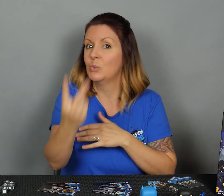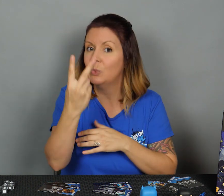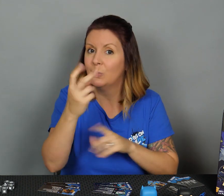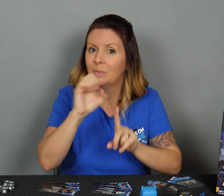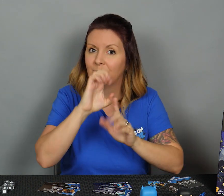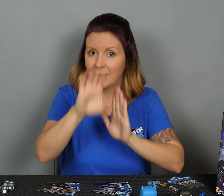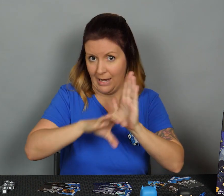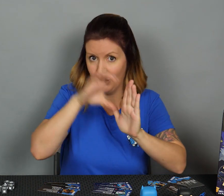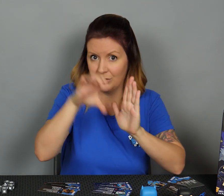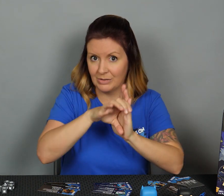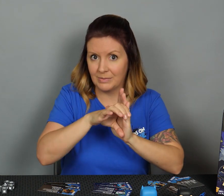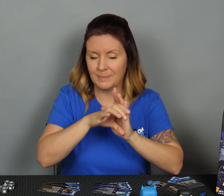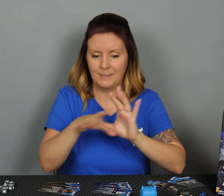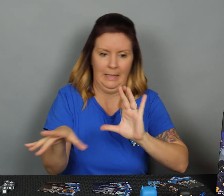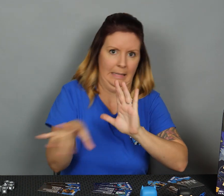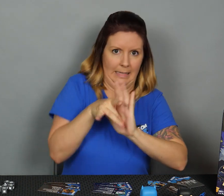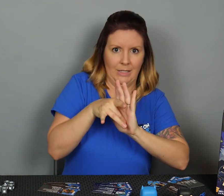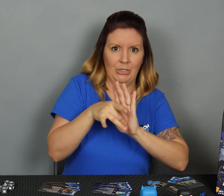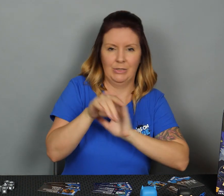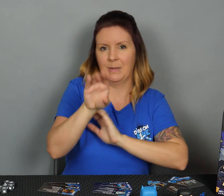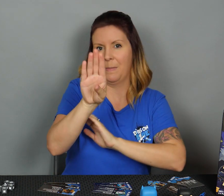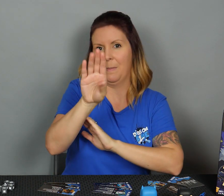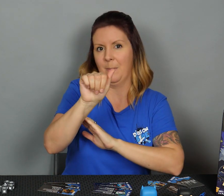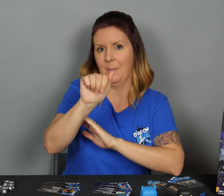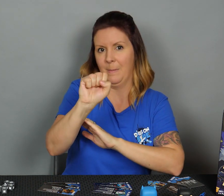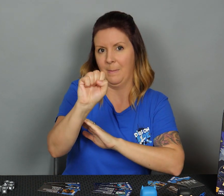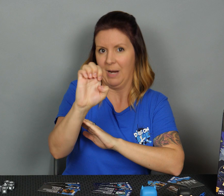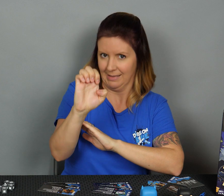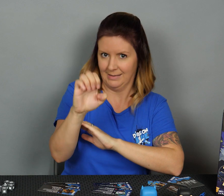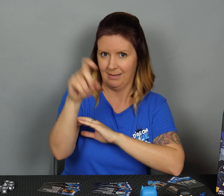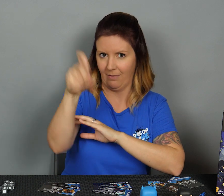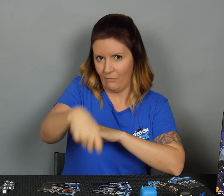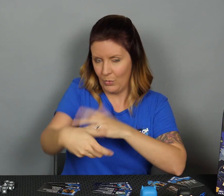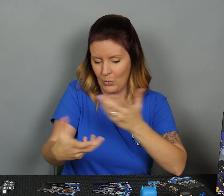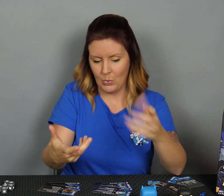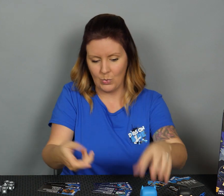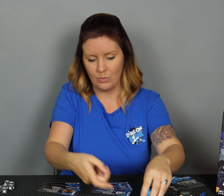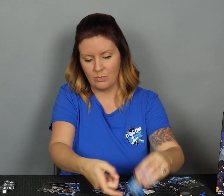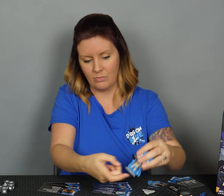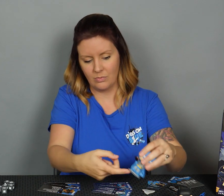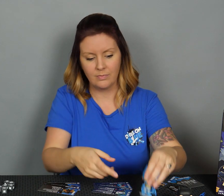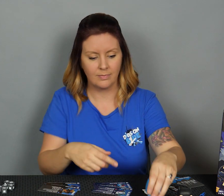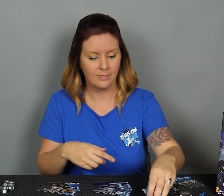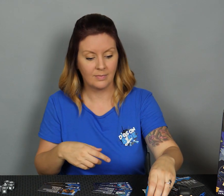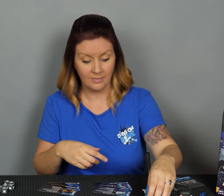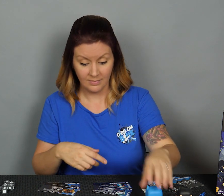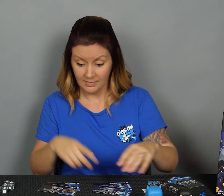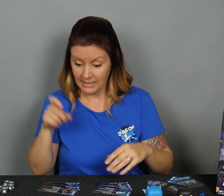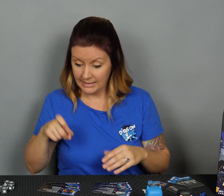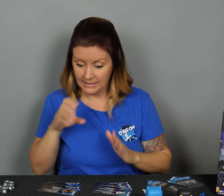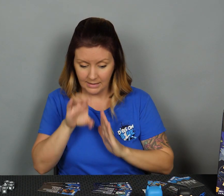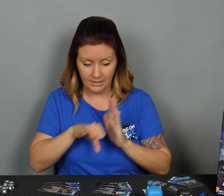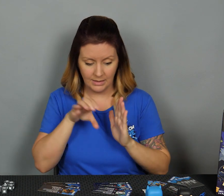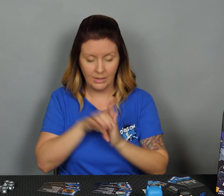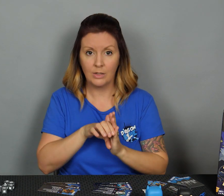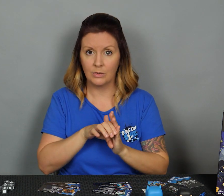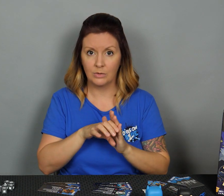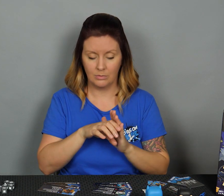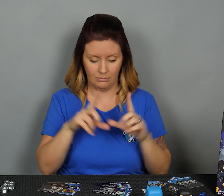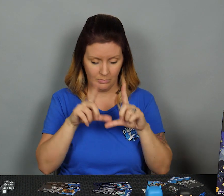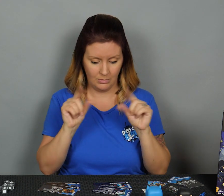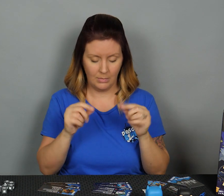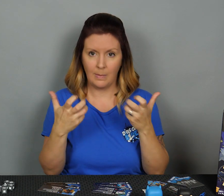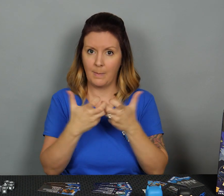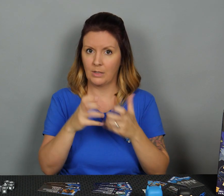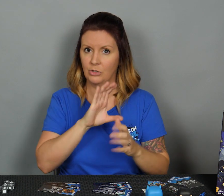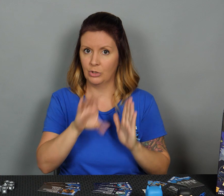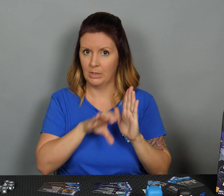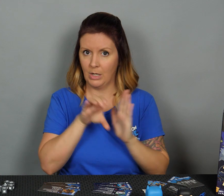Choose 2 characters to play and attach the colored base to each one.